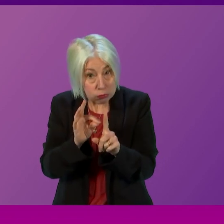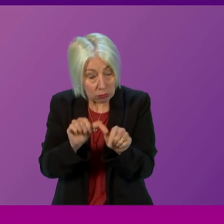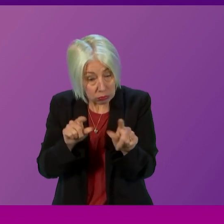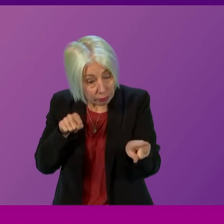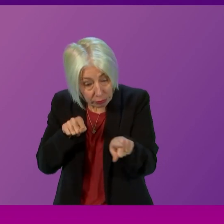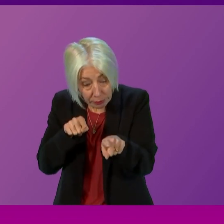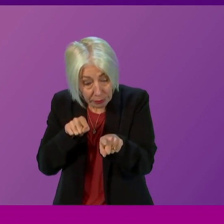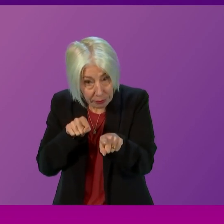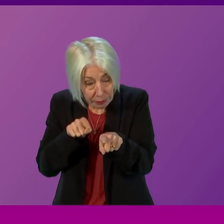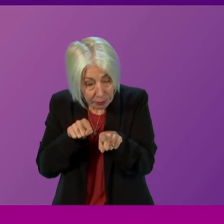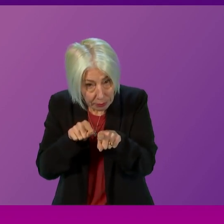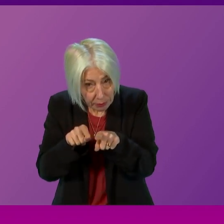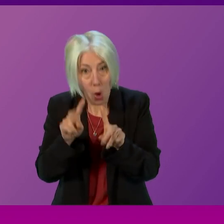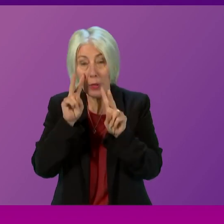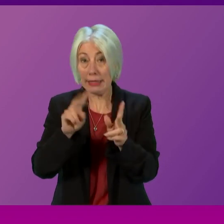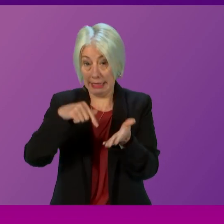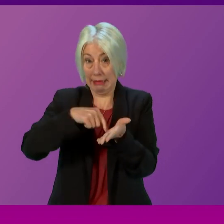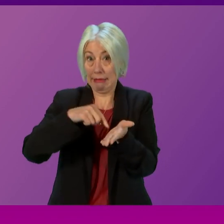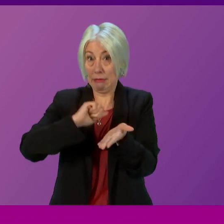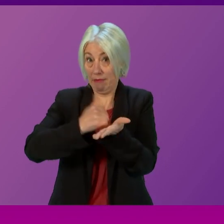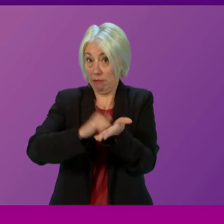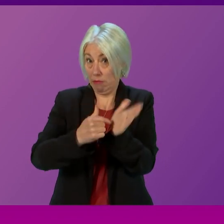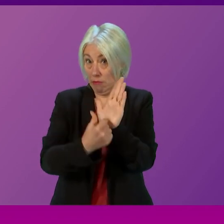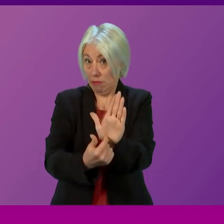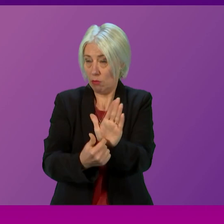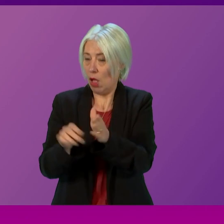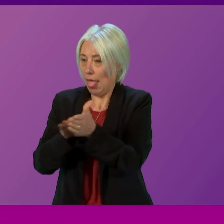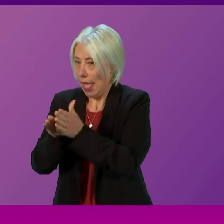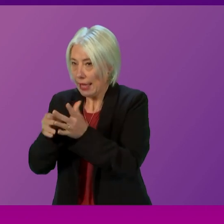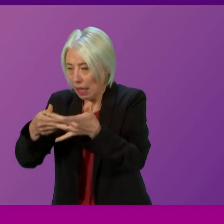we see it in the figures that were published this week, in exam results and in access